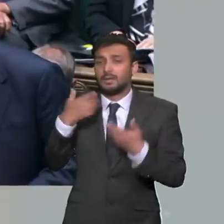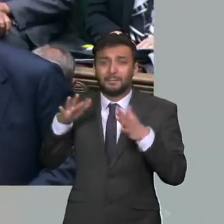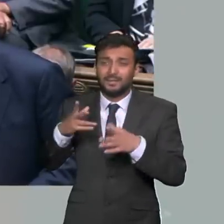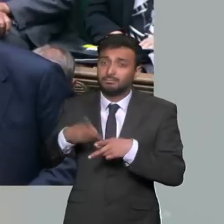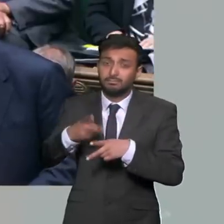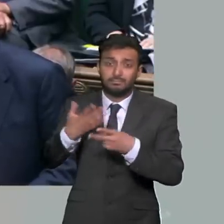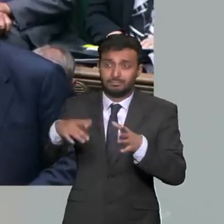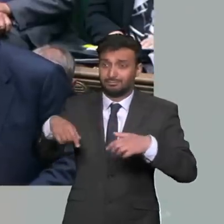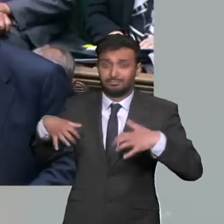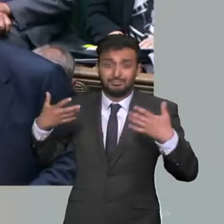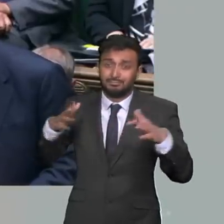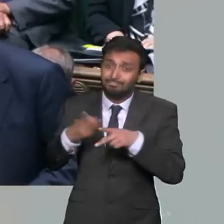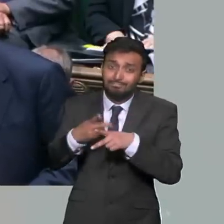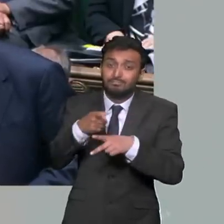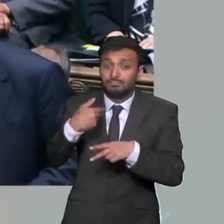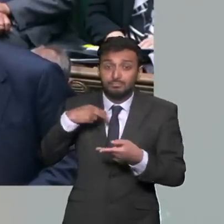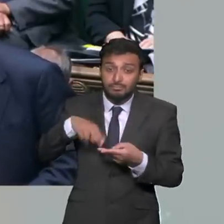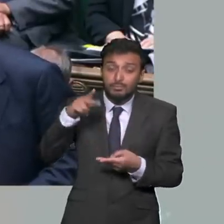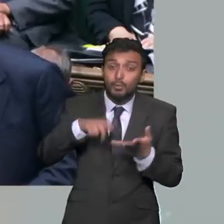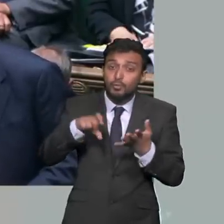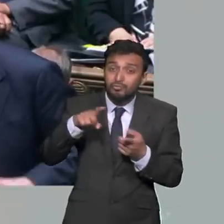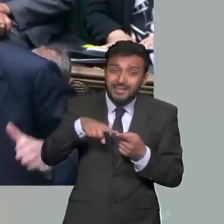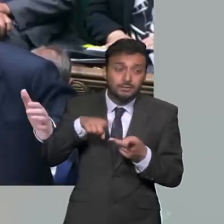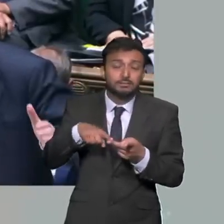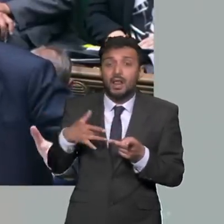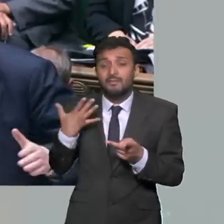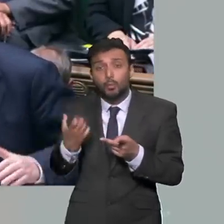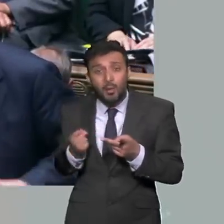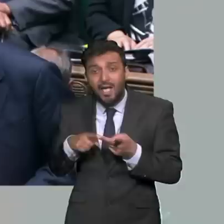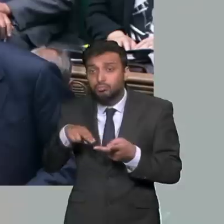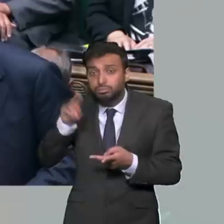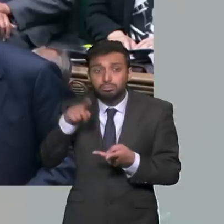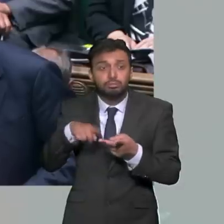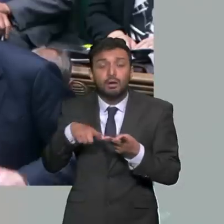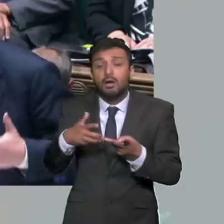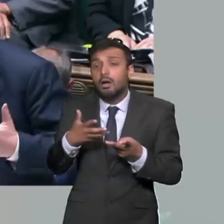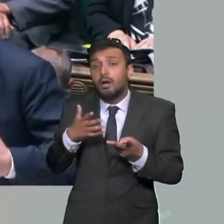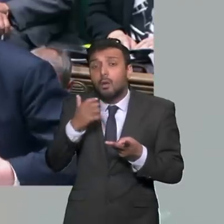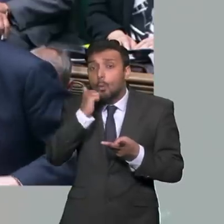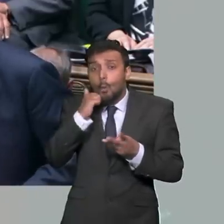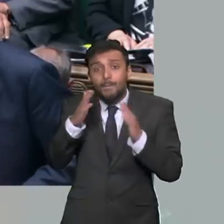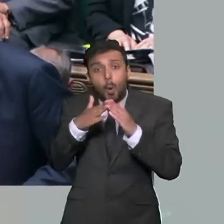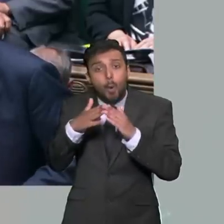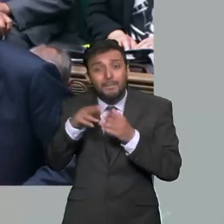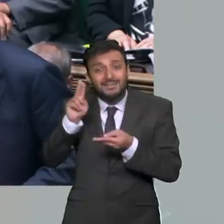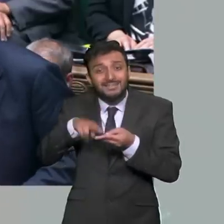in universal credit, the living wage and the warm home discount and cutting fuel bills,